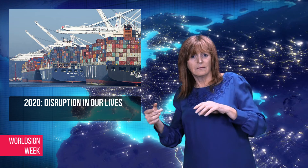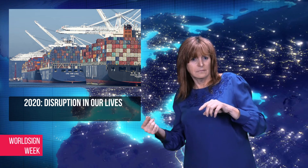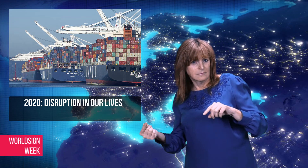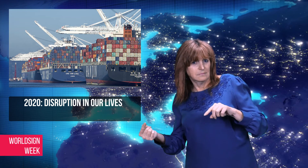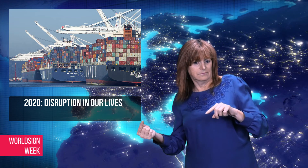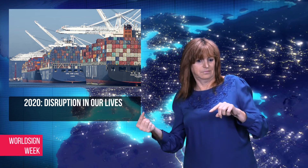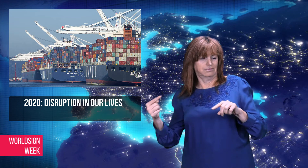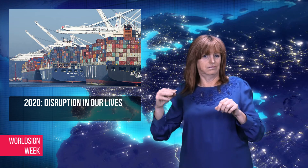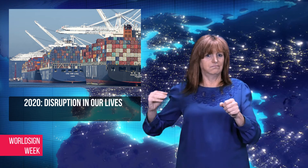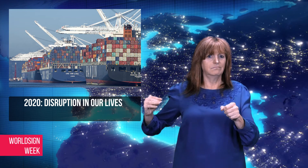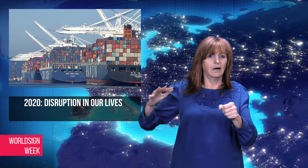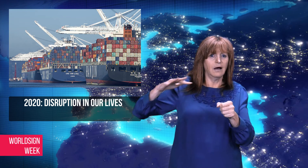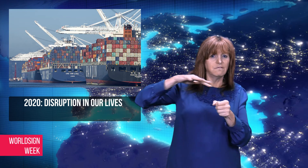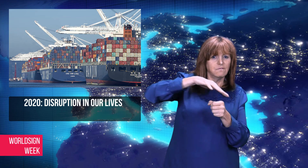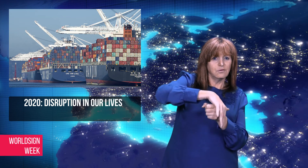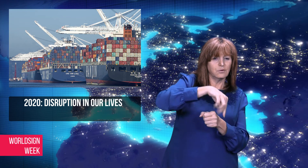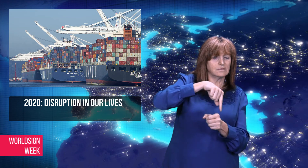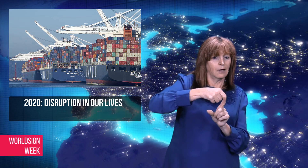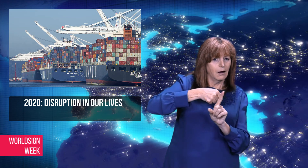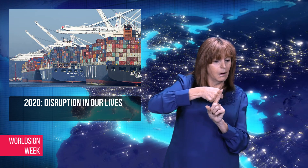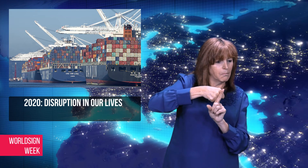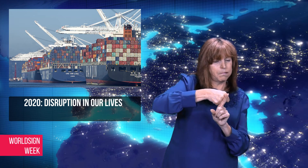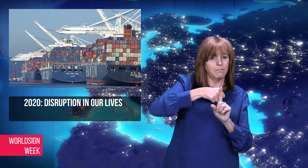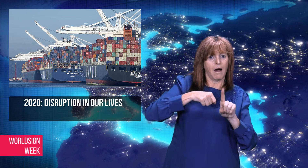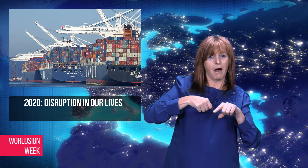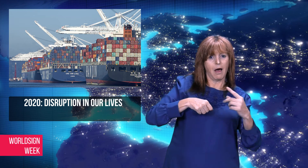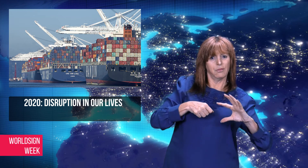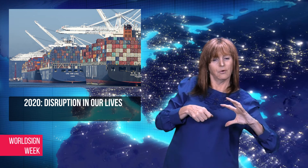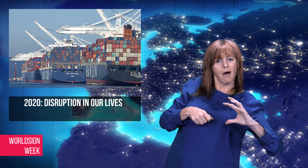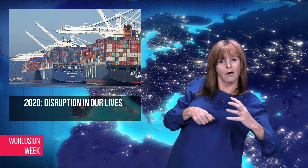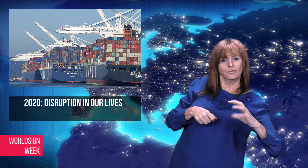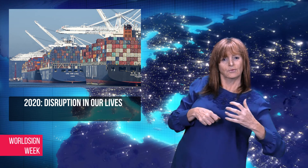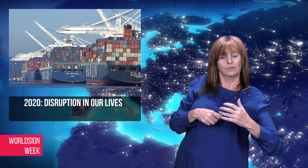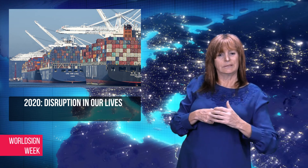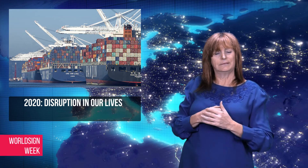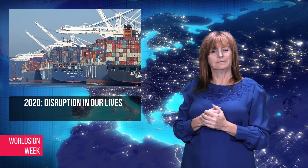impact and effect on other parts of the world.